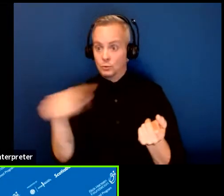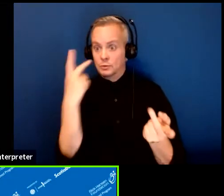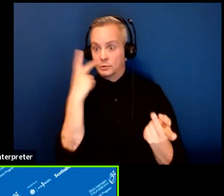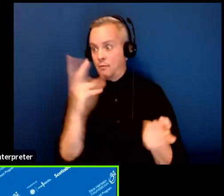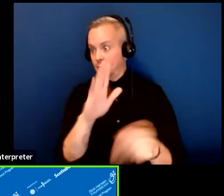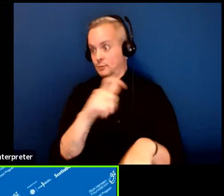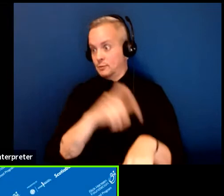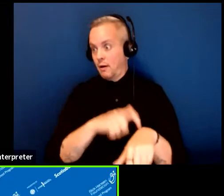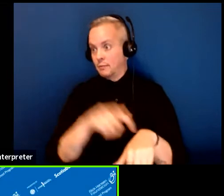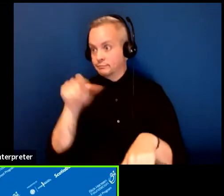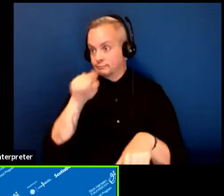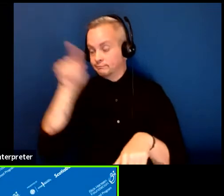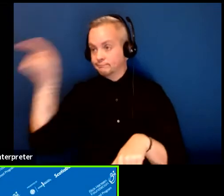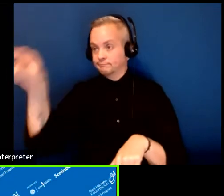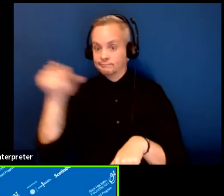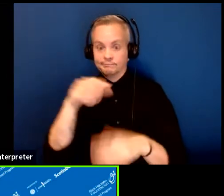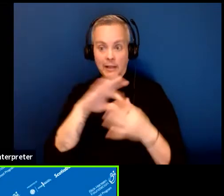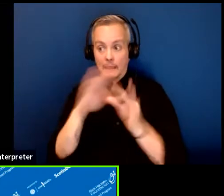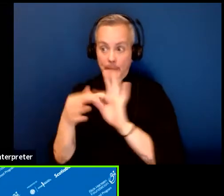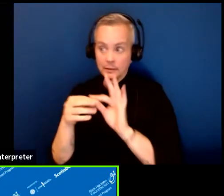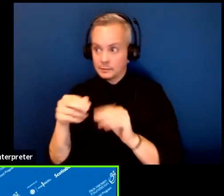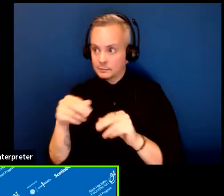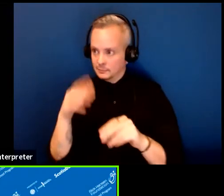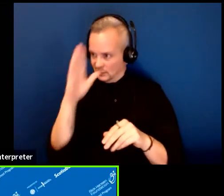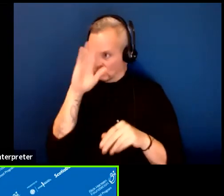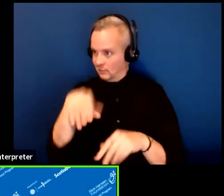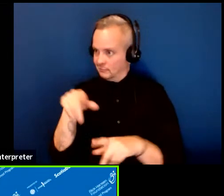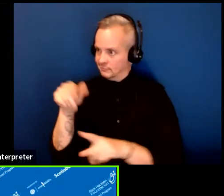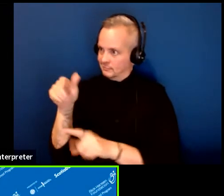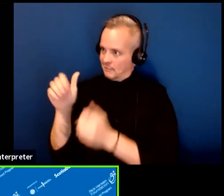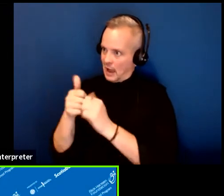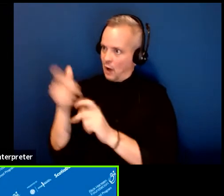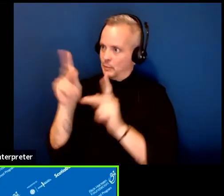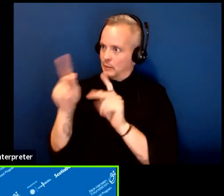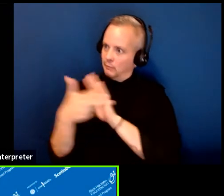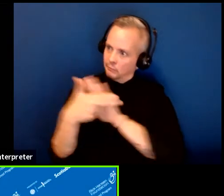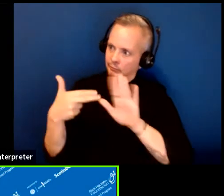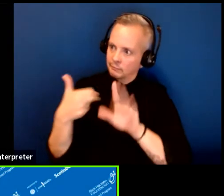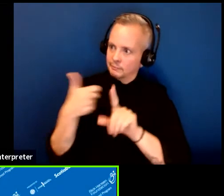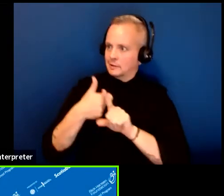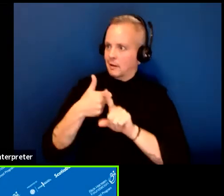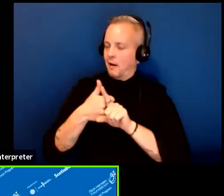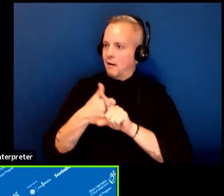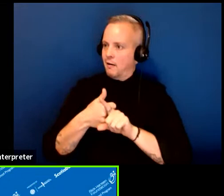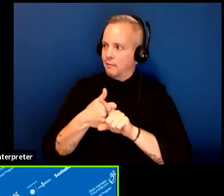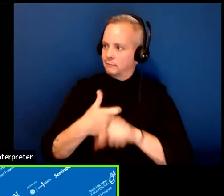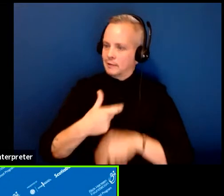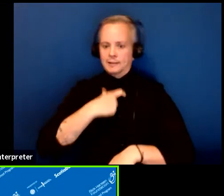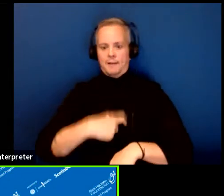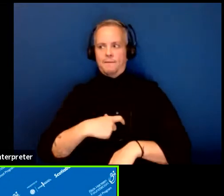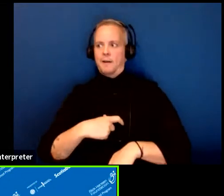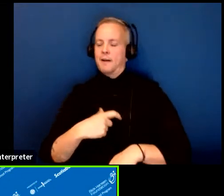AS A PARALYMPIAN, JUST HOW PEOPLE REFER TO THEMSELVES, HOW THEY WANT TO BE REFERRED TO, EVEN KNOWING THAT THEY HAVE A